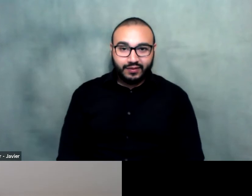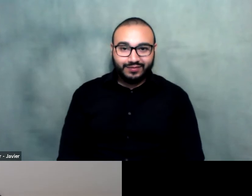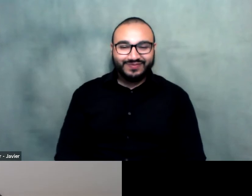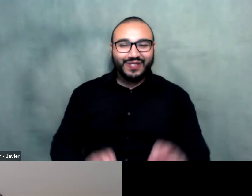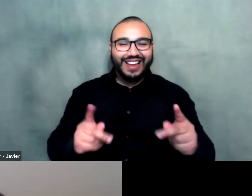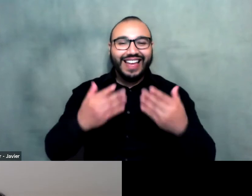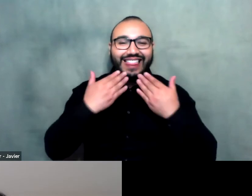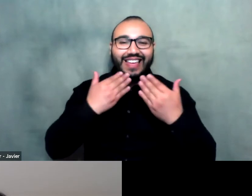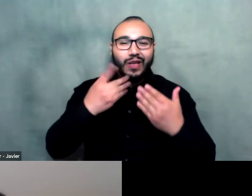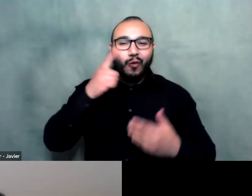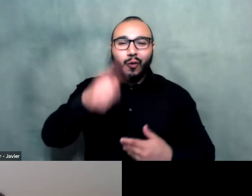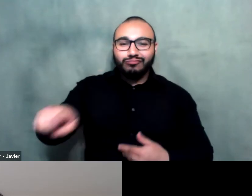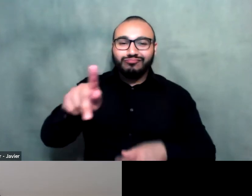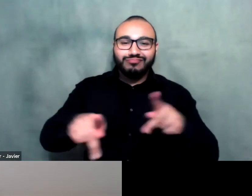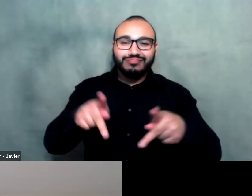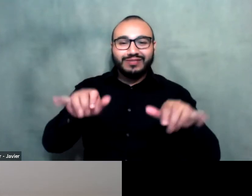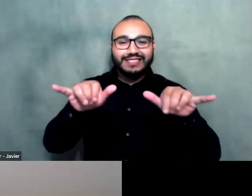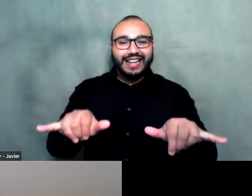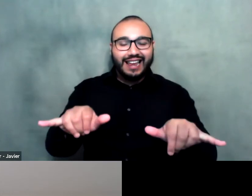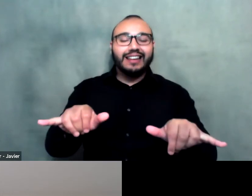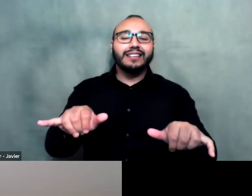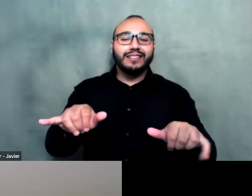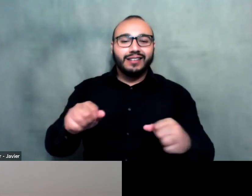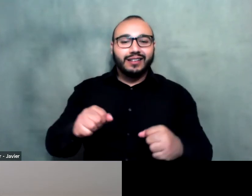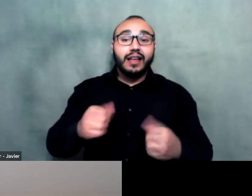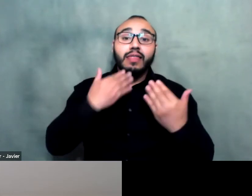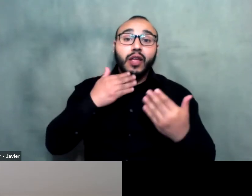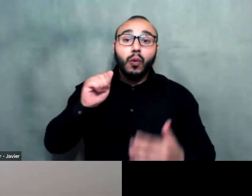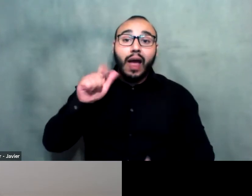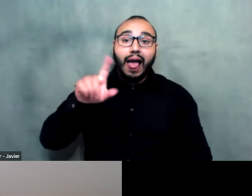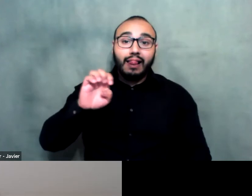you for those of you who stayed after. Thank you so much, Alex, for doing this. I know it